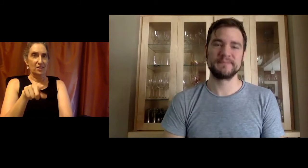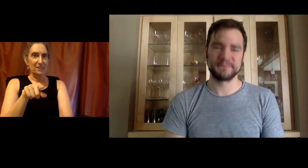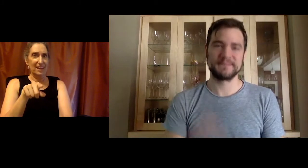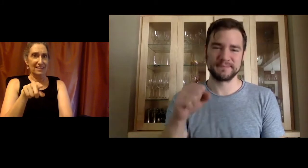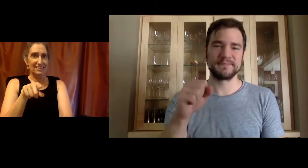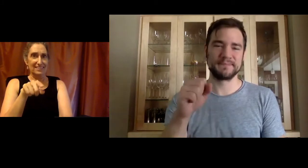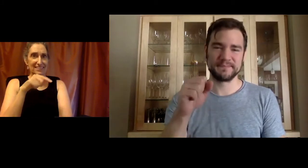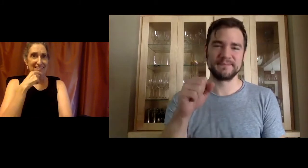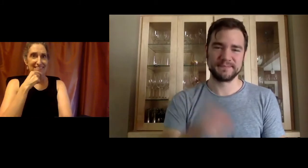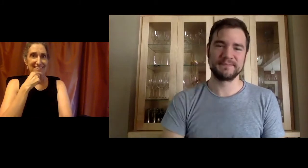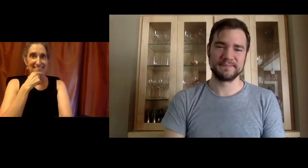Are you in that? Yeah.